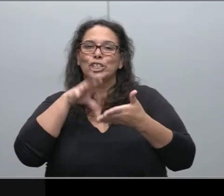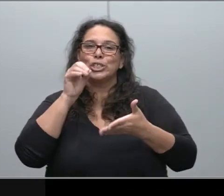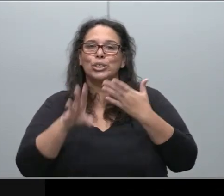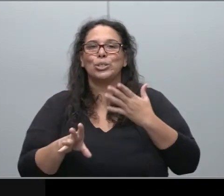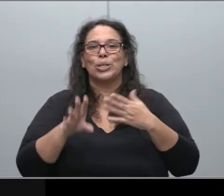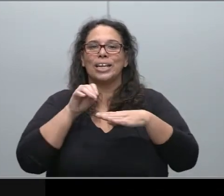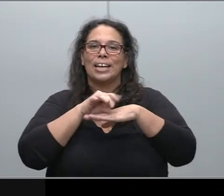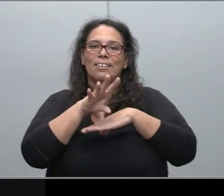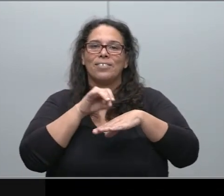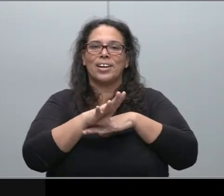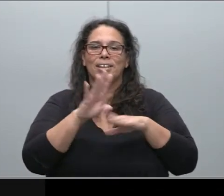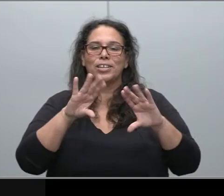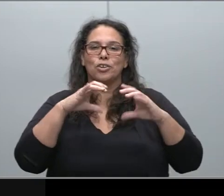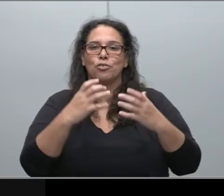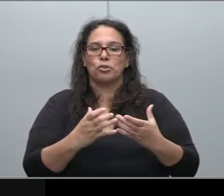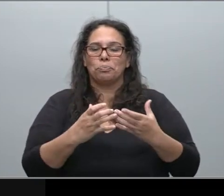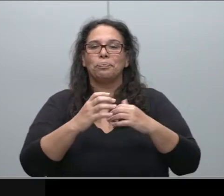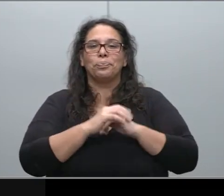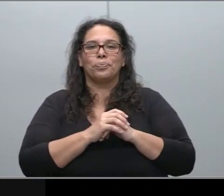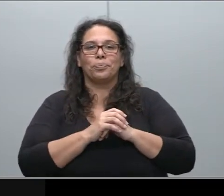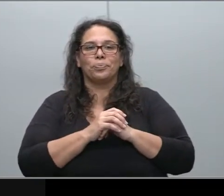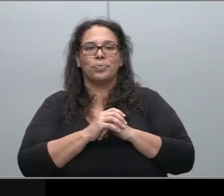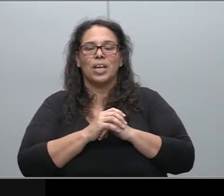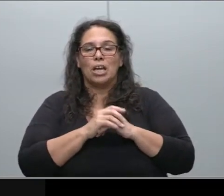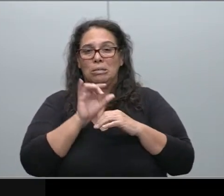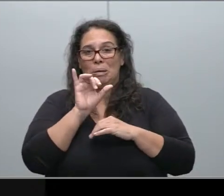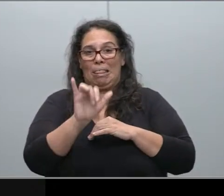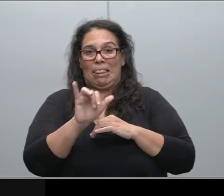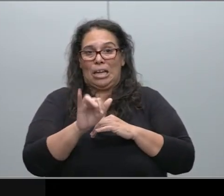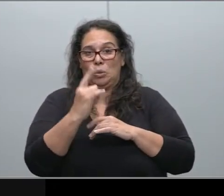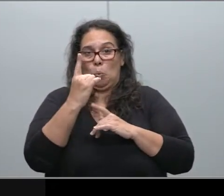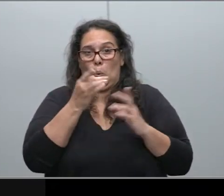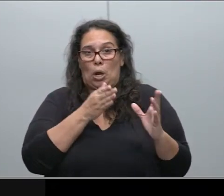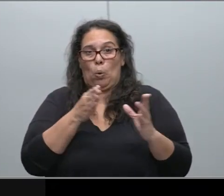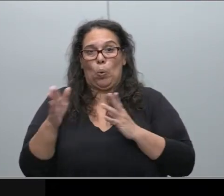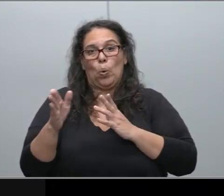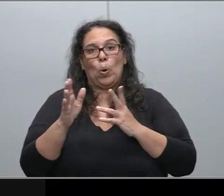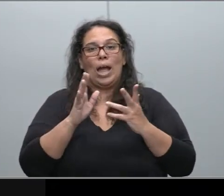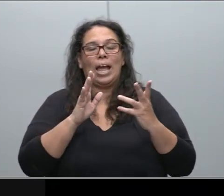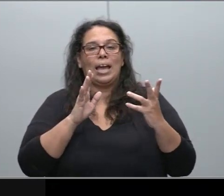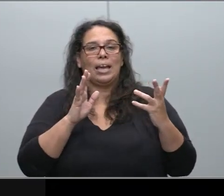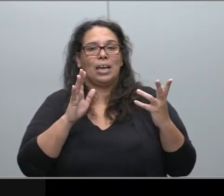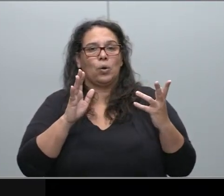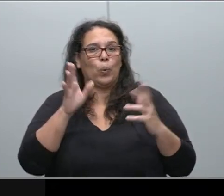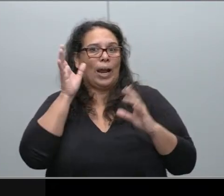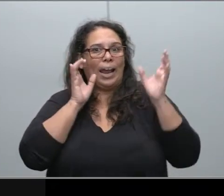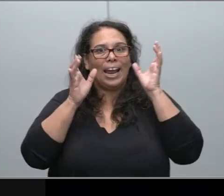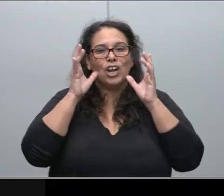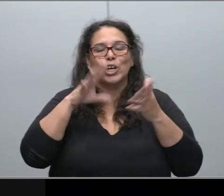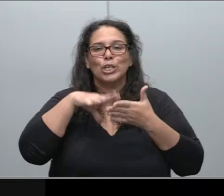And they had an opportunity to be part of one of three or other advisory committee.